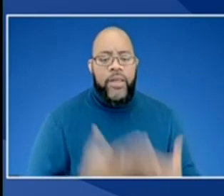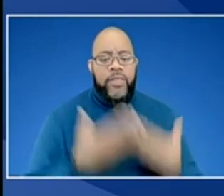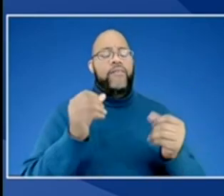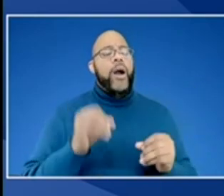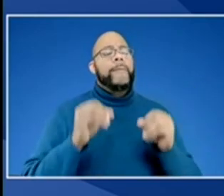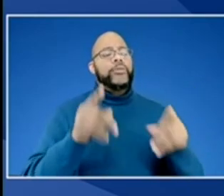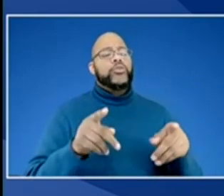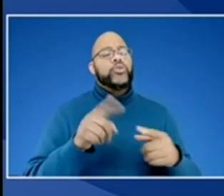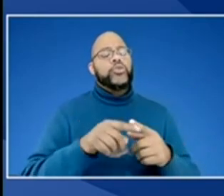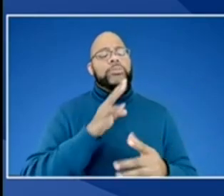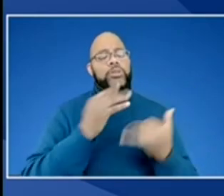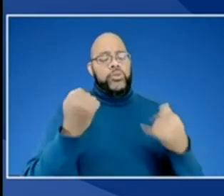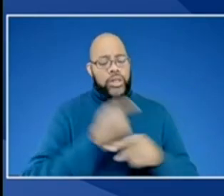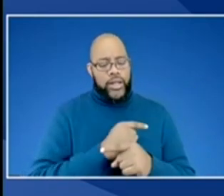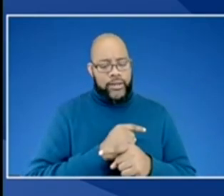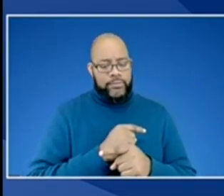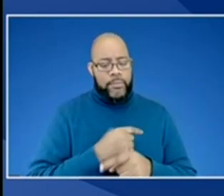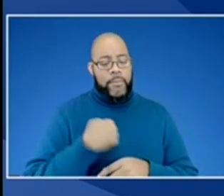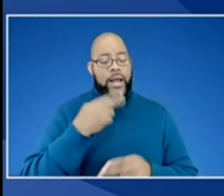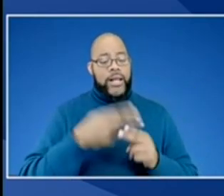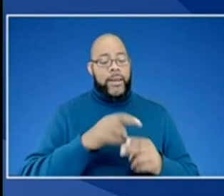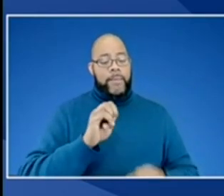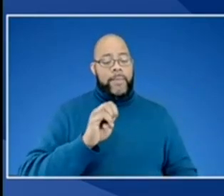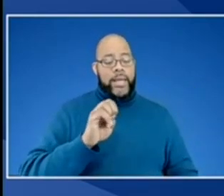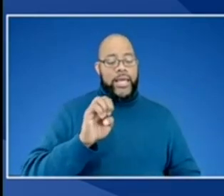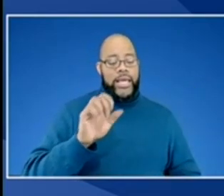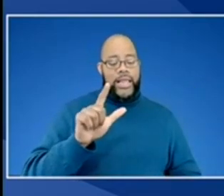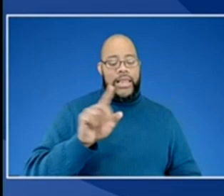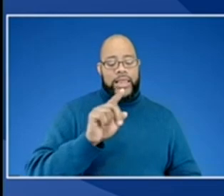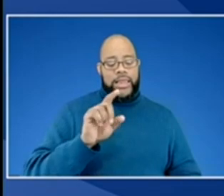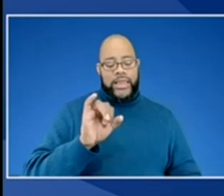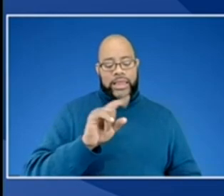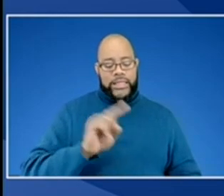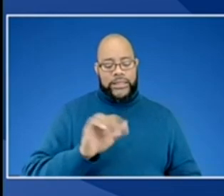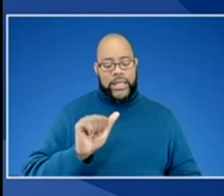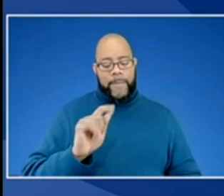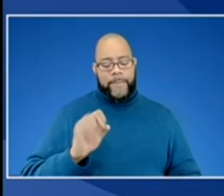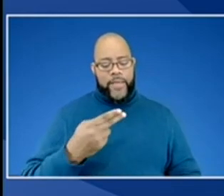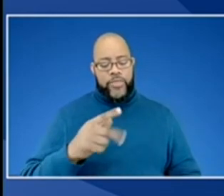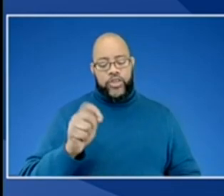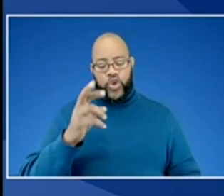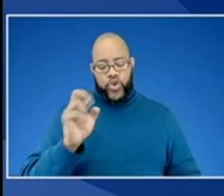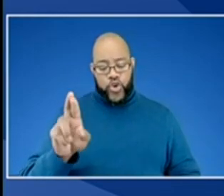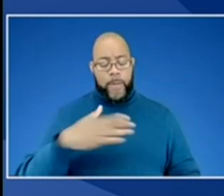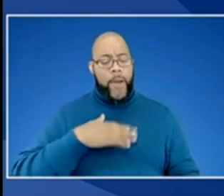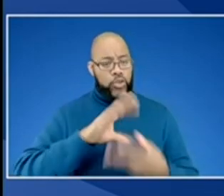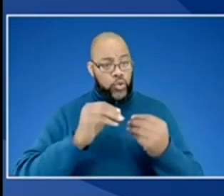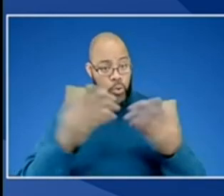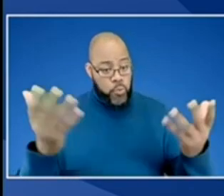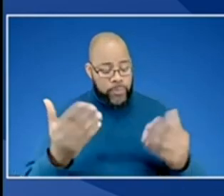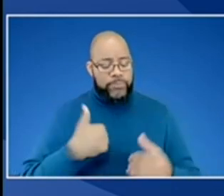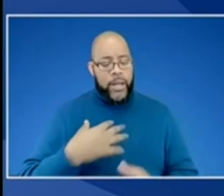speak today. My name is Elizabeth Turner. Here's my story. I applied and was approved for student